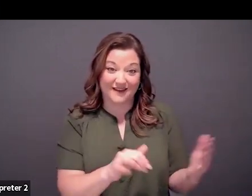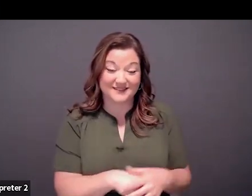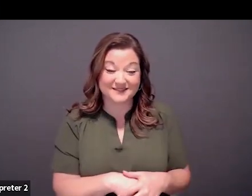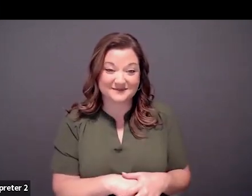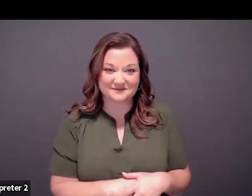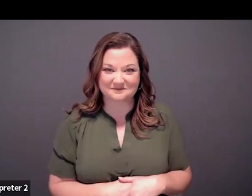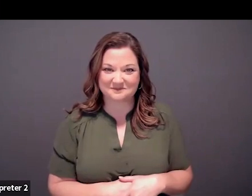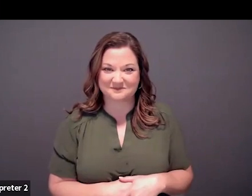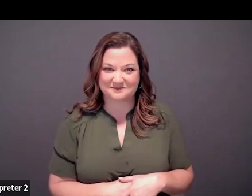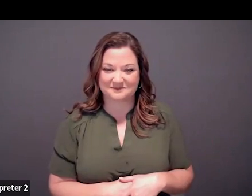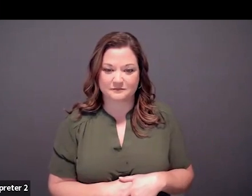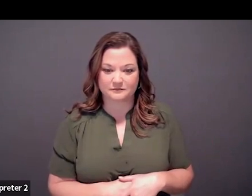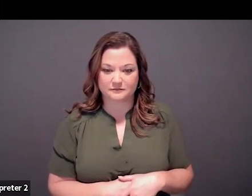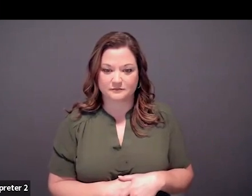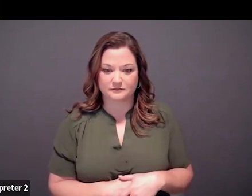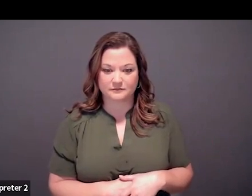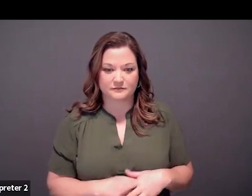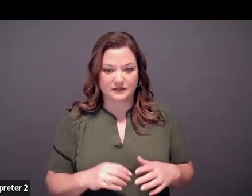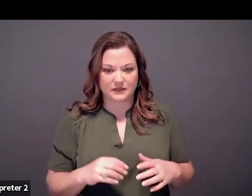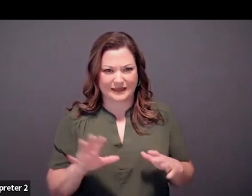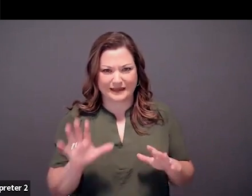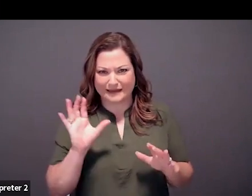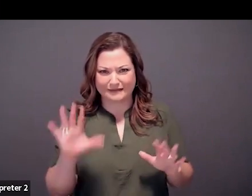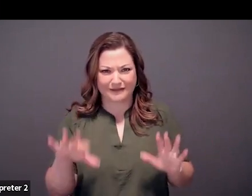Let me figure out where the Q&A went. There we go.